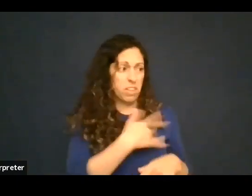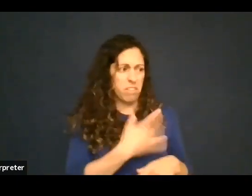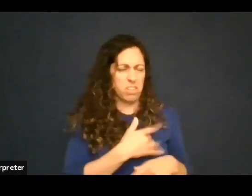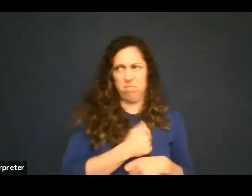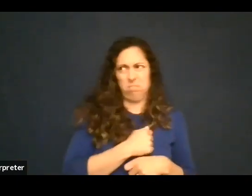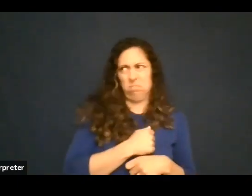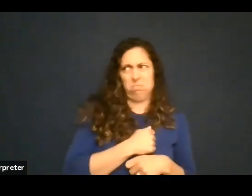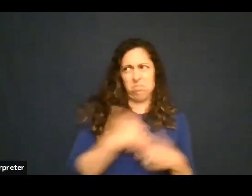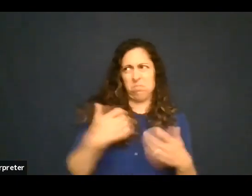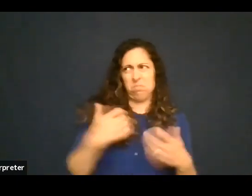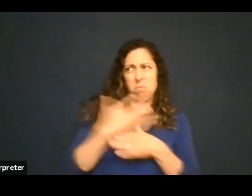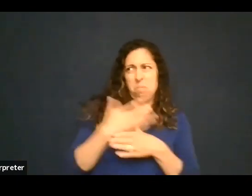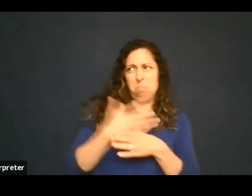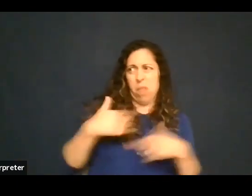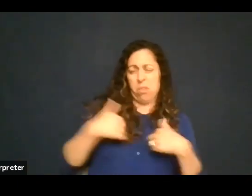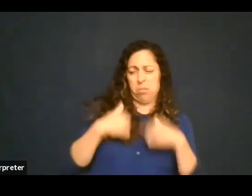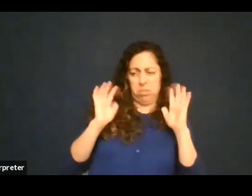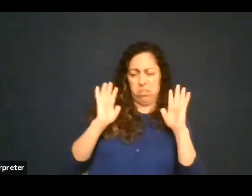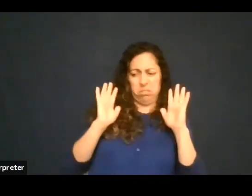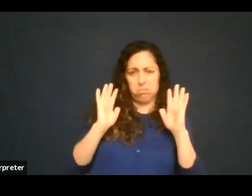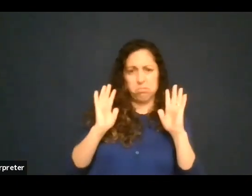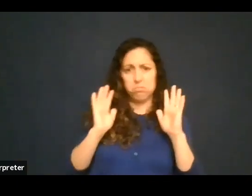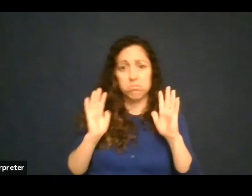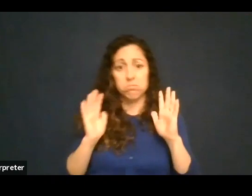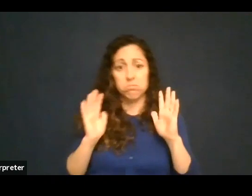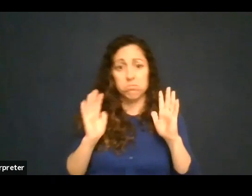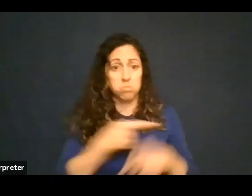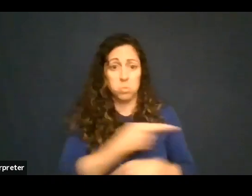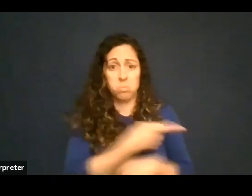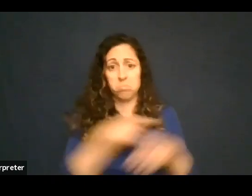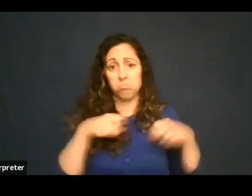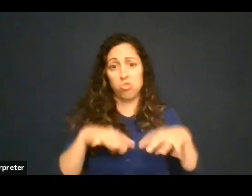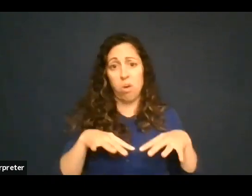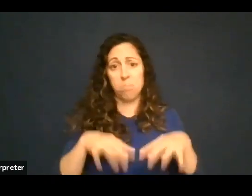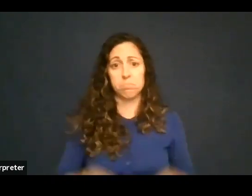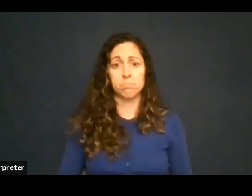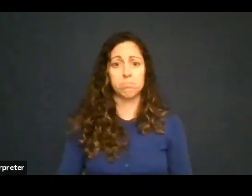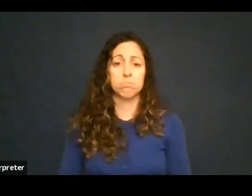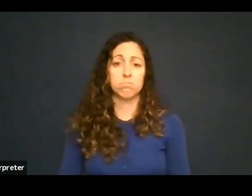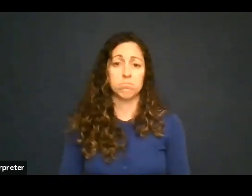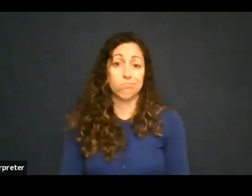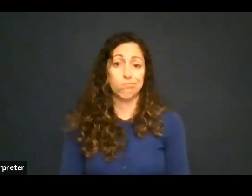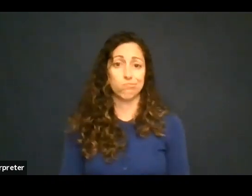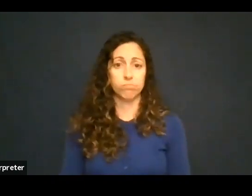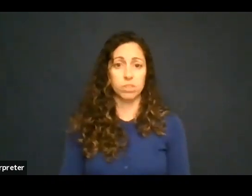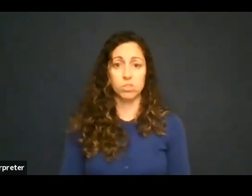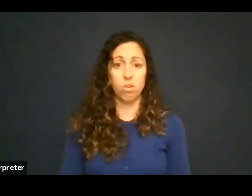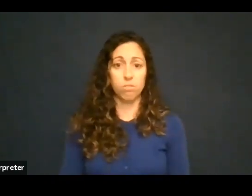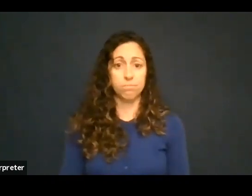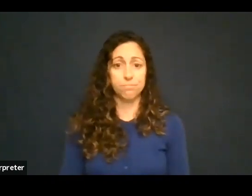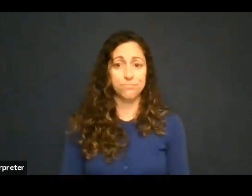and no one knows how to get them. Only the registry staff do, and we're not telling anyone. So we do share a lot of that data.